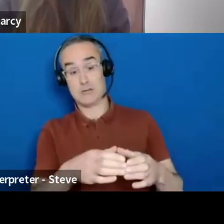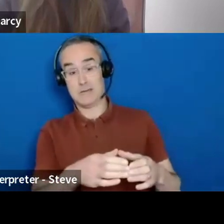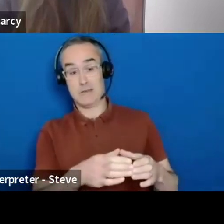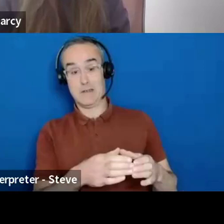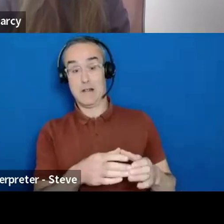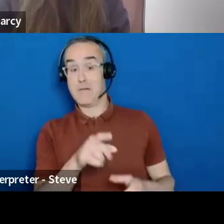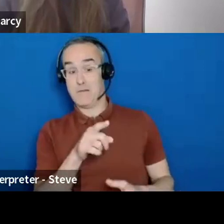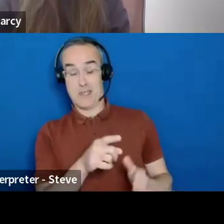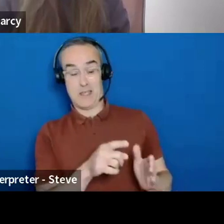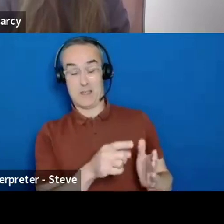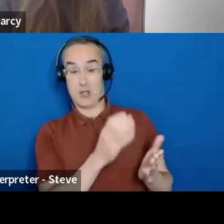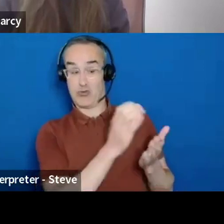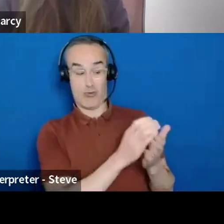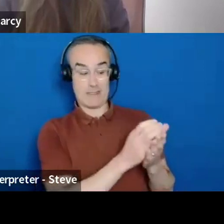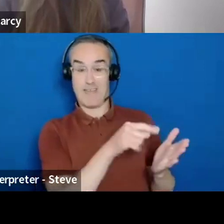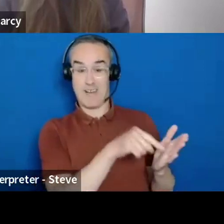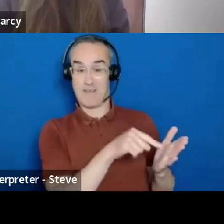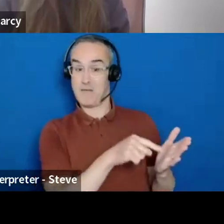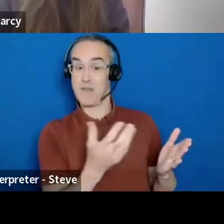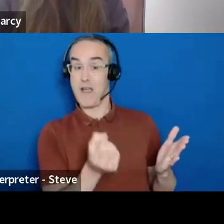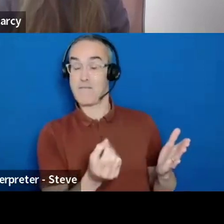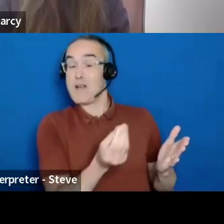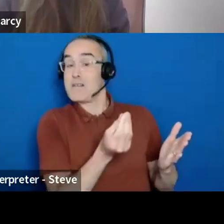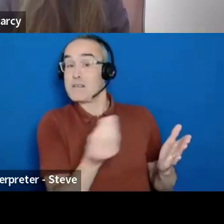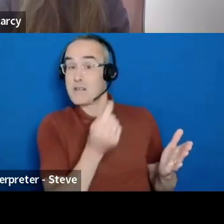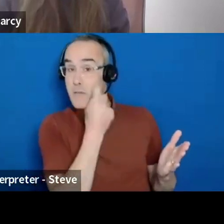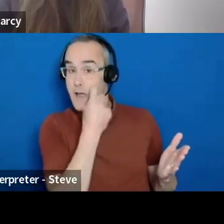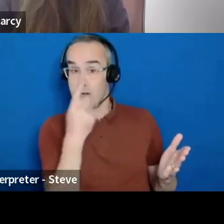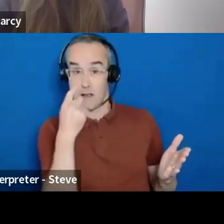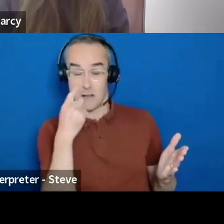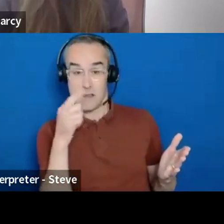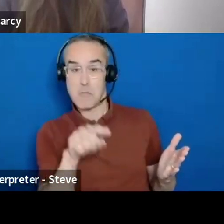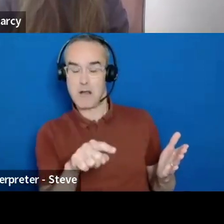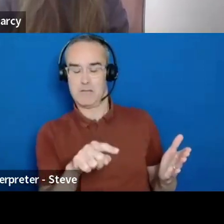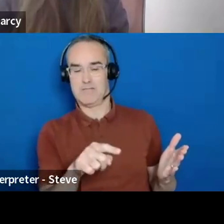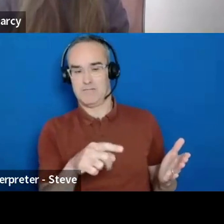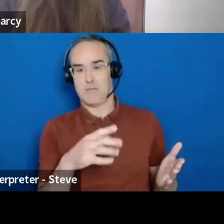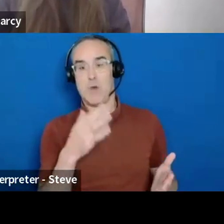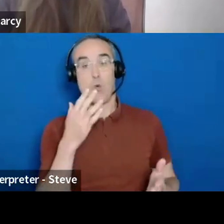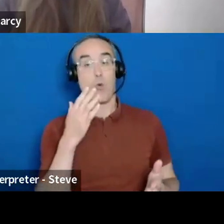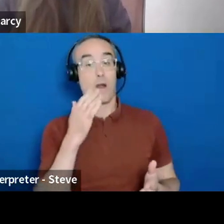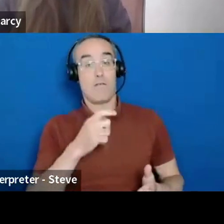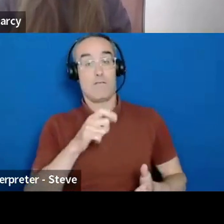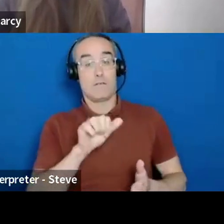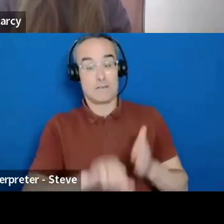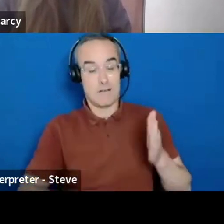this criteria, but it will require me probably to learn on the job. Some of these things I can't, I haven't got immediately.